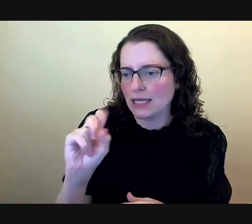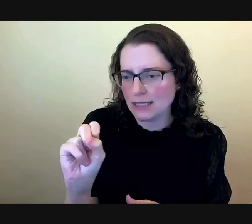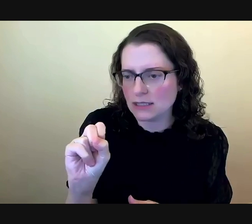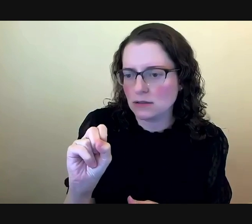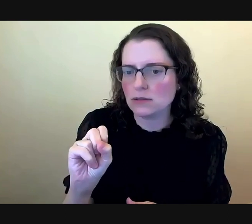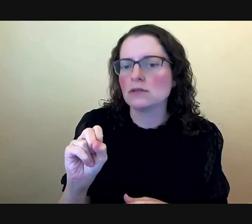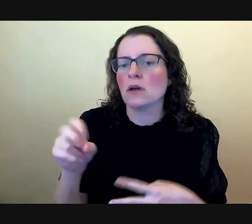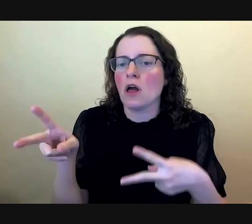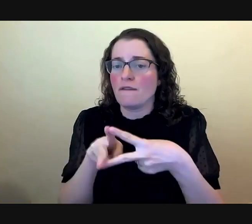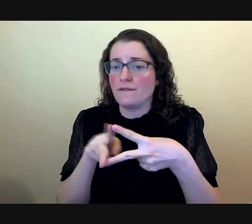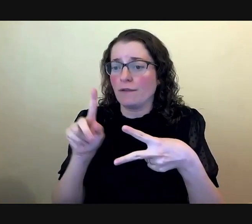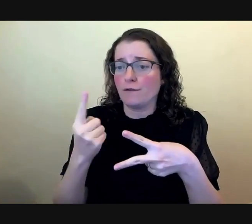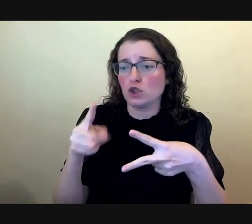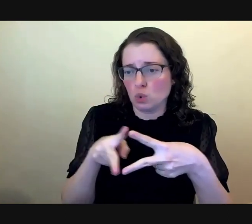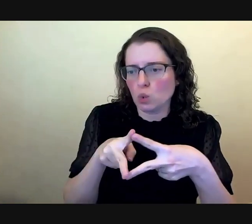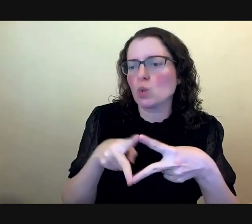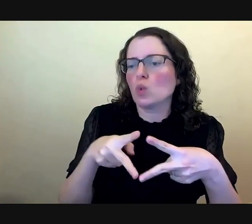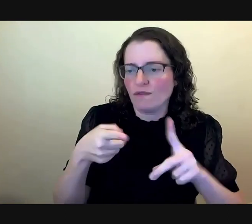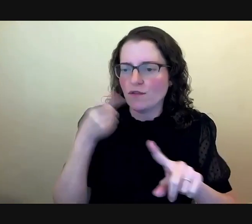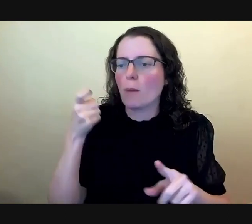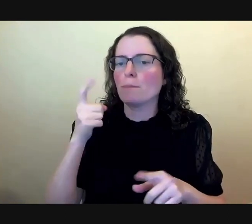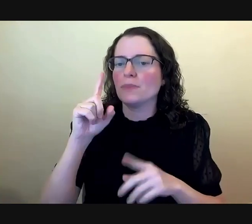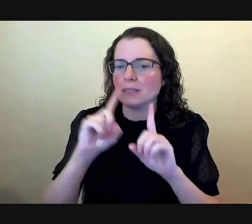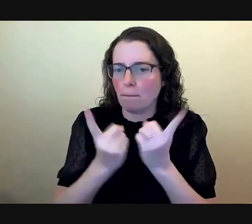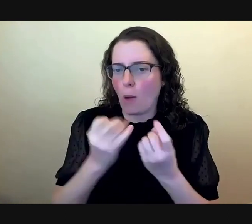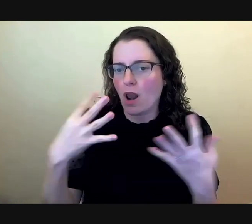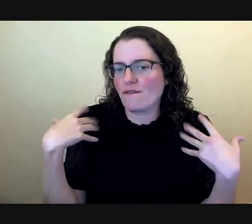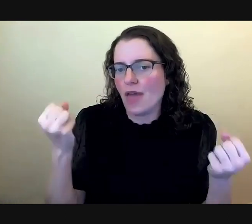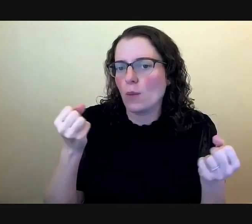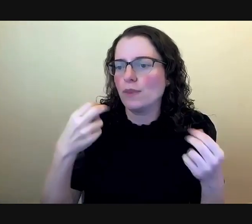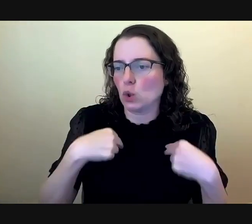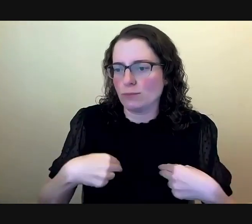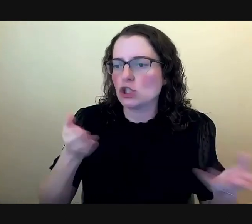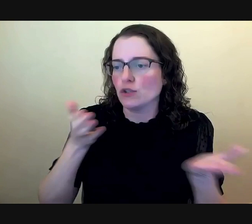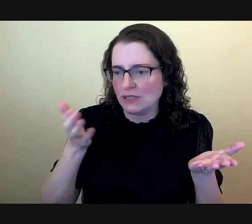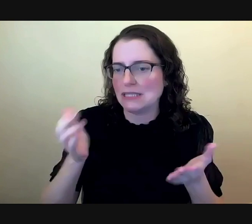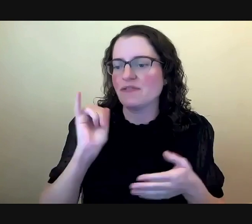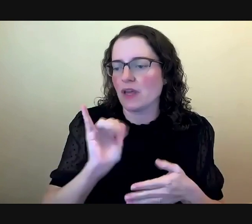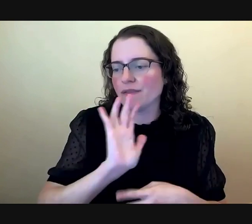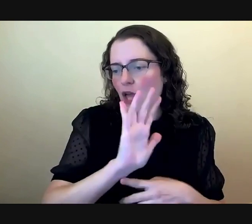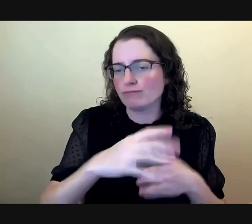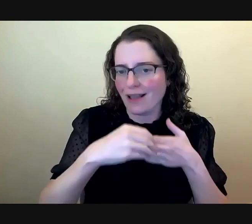These are some active links. The first two are from the Department of Health and Human Services.